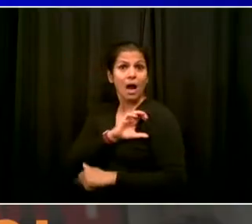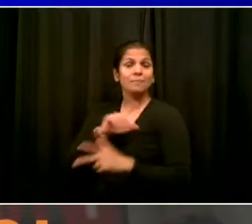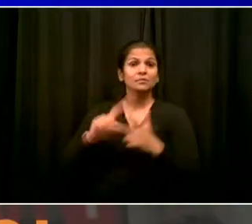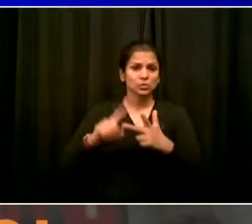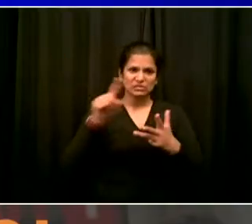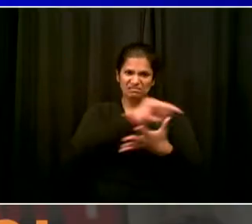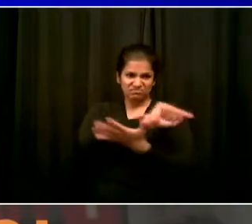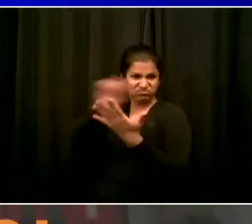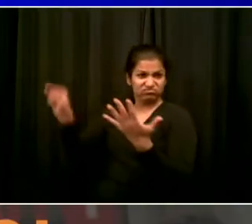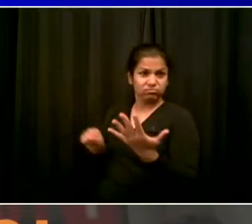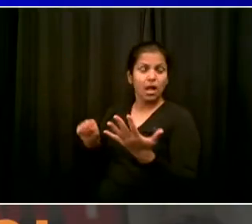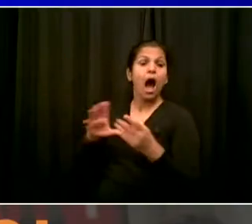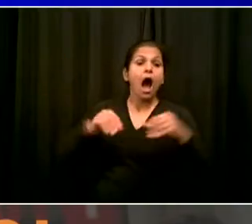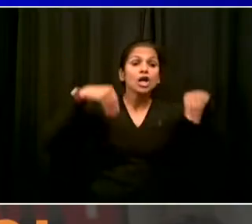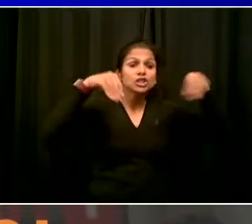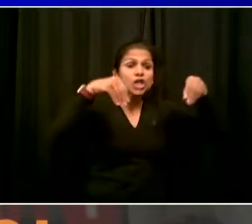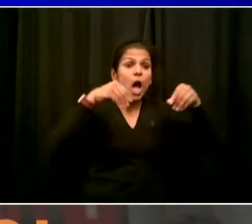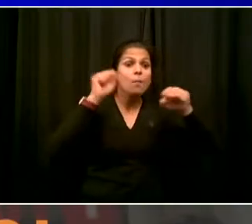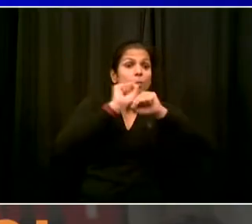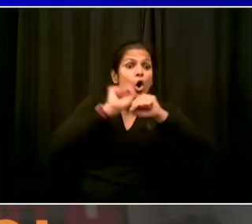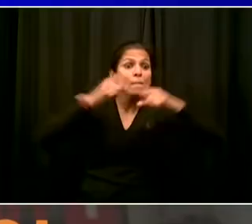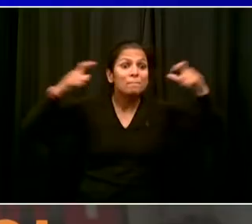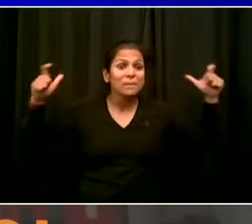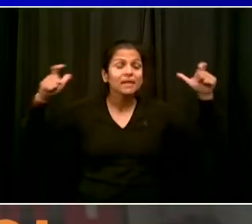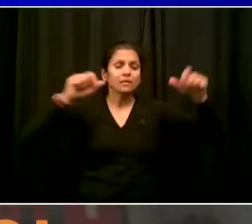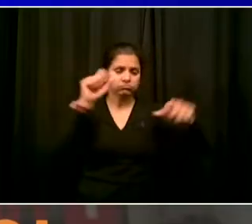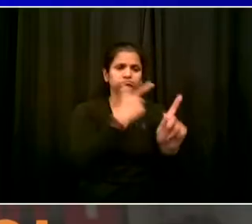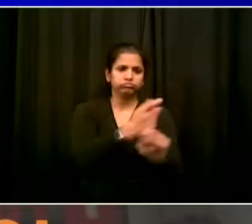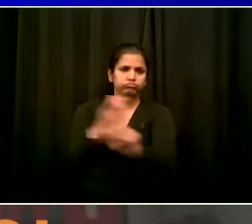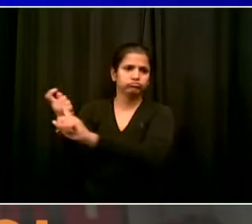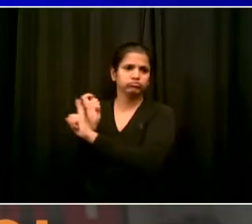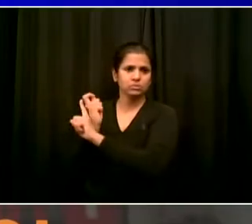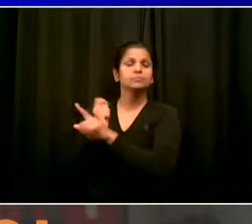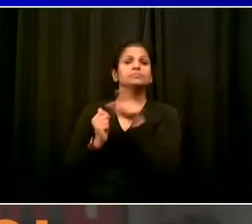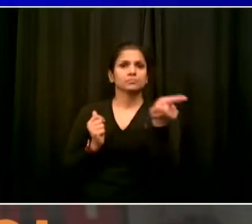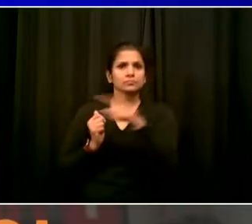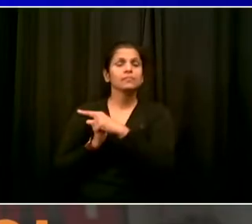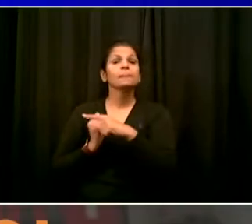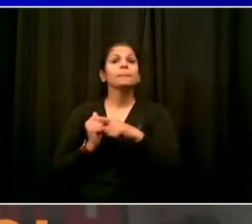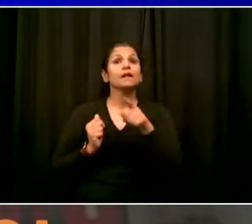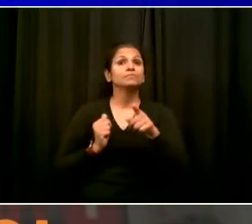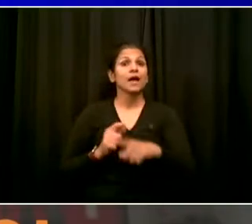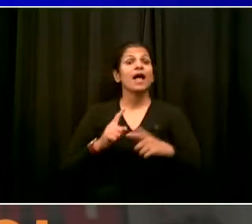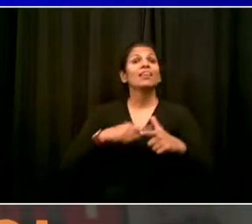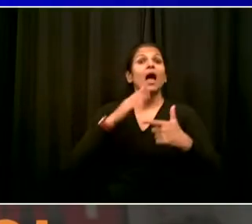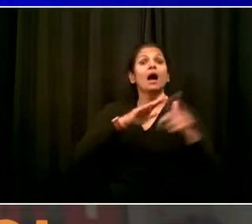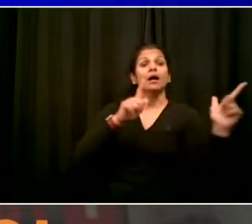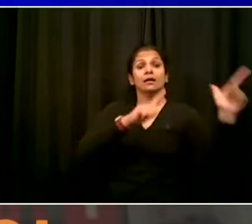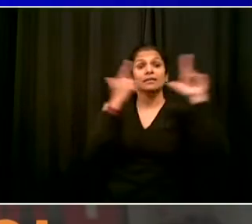FIRST. THIS WILL OBVIOUSLY TAKE MONTHS, BUT WE'RE GOING TO FOCUS ON THE PEOPLE WHOHO H HAVE THEHE GREATT NEEDS.